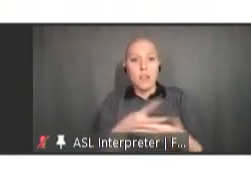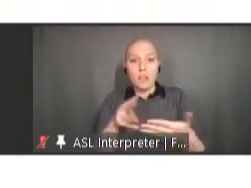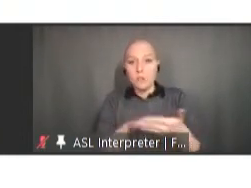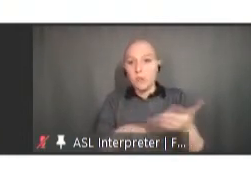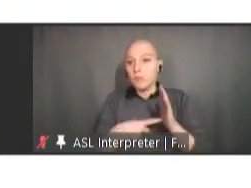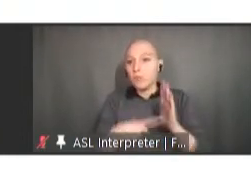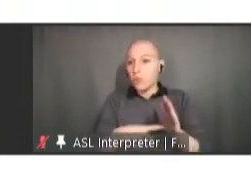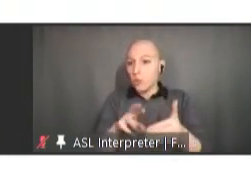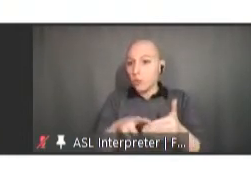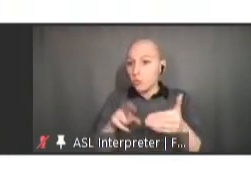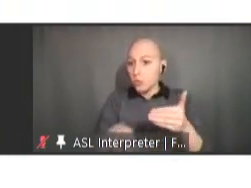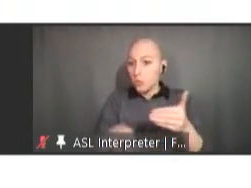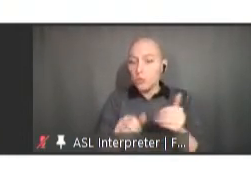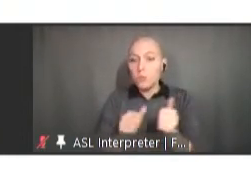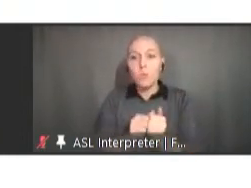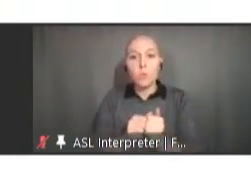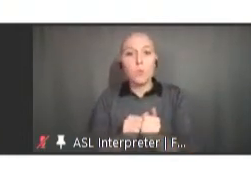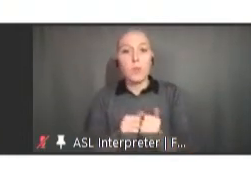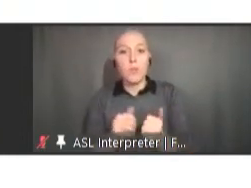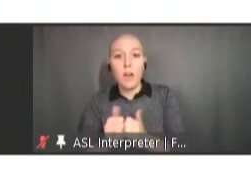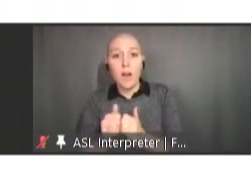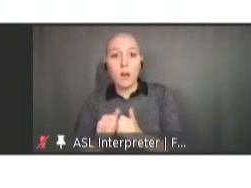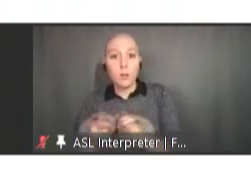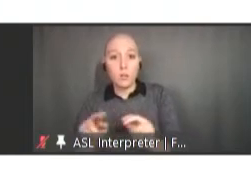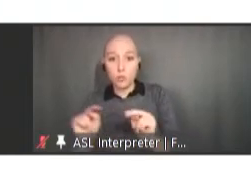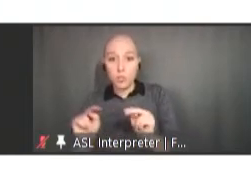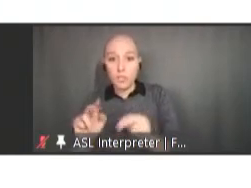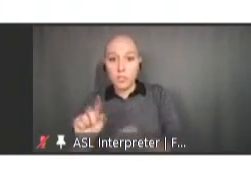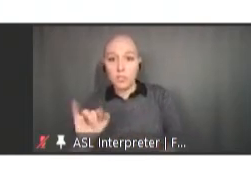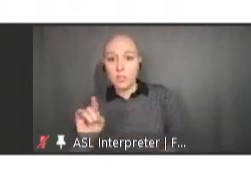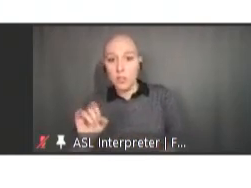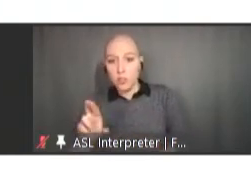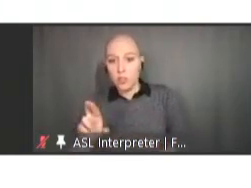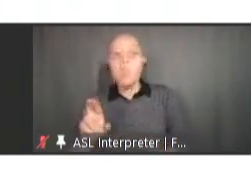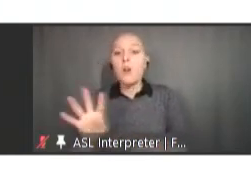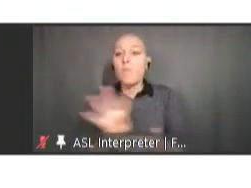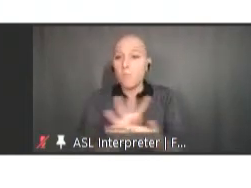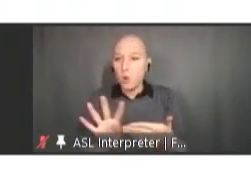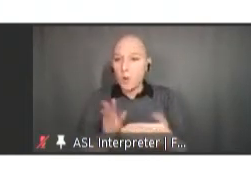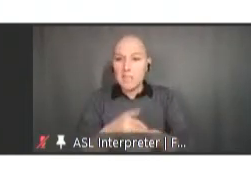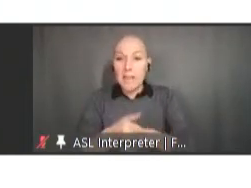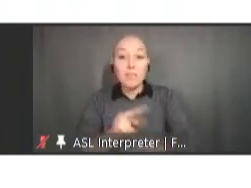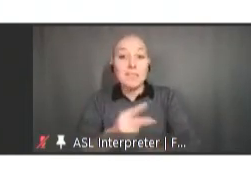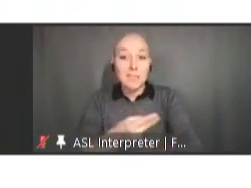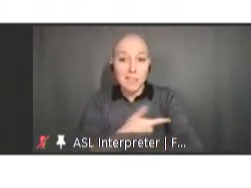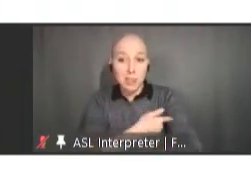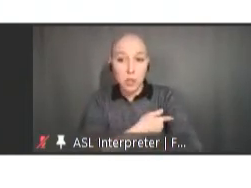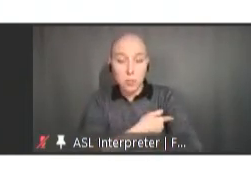neutralization titer at four weeks post-dose two impacted the level of vaccine efficacy.